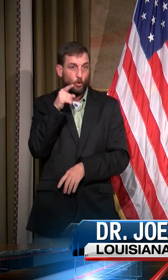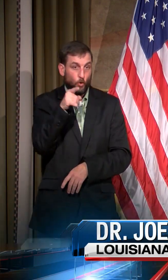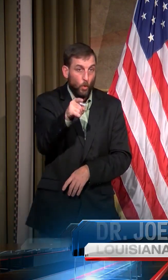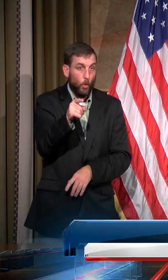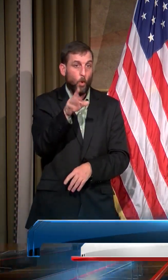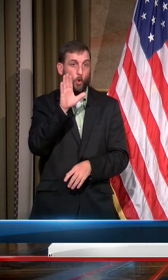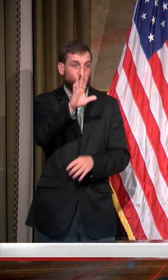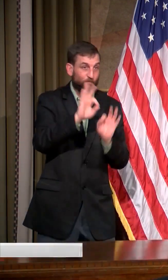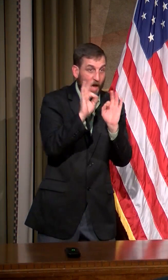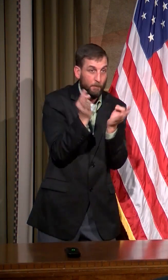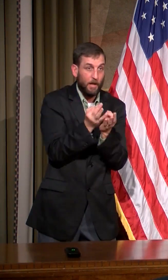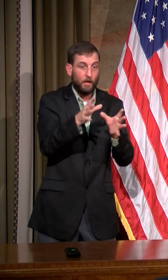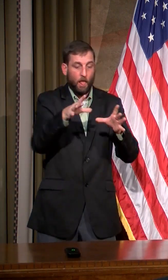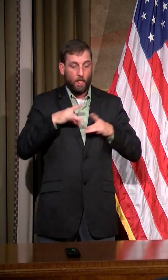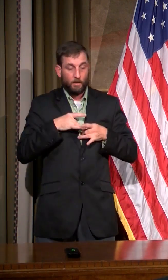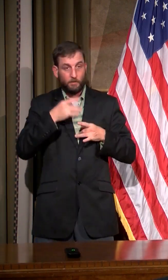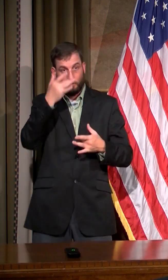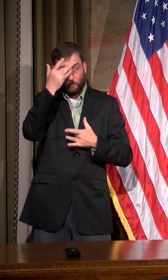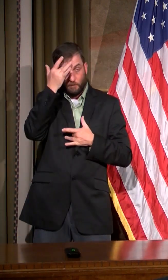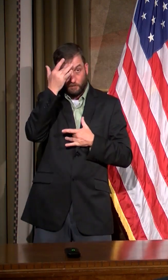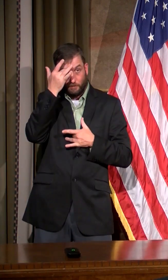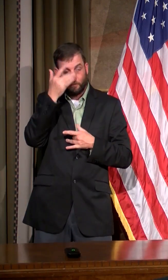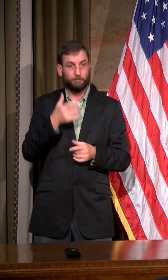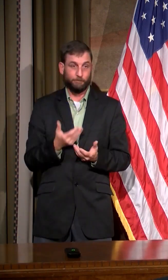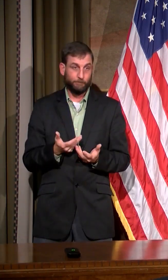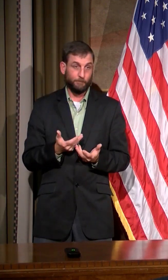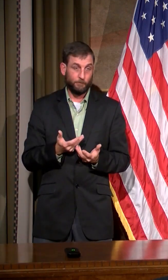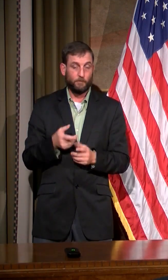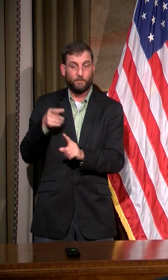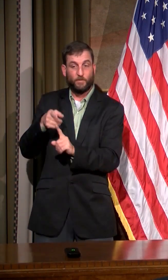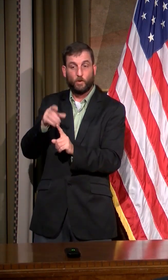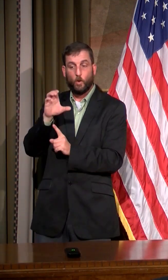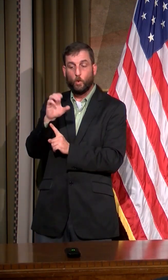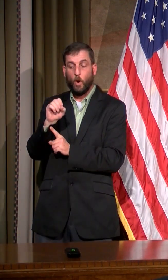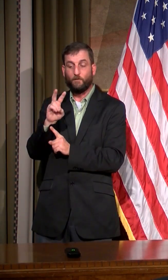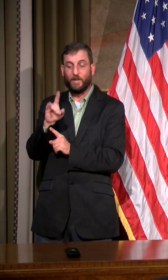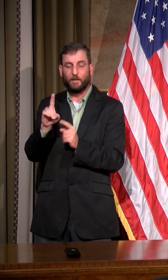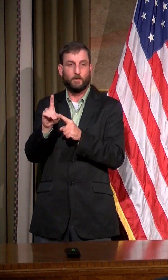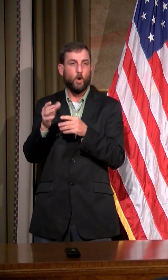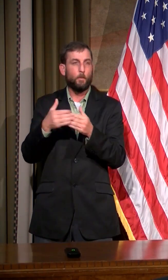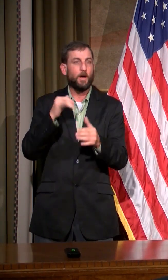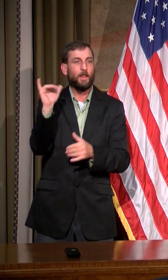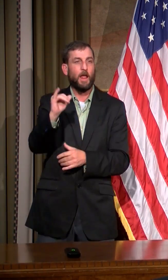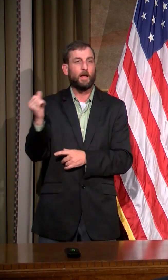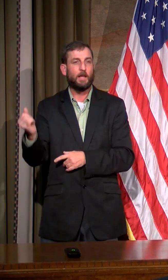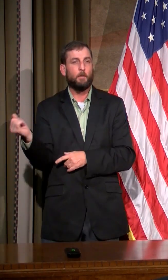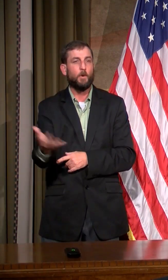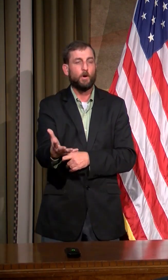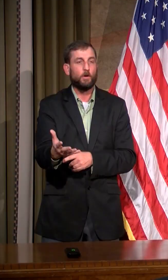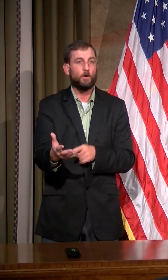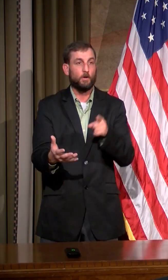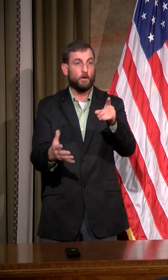you have a chance of doing OK, If youre young you probably have a little bit better chance. but that's not